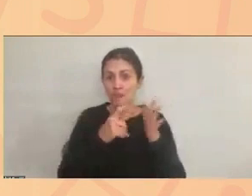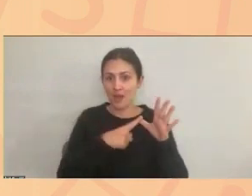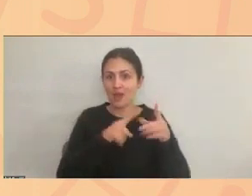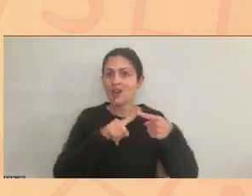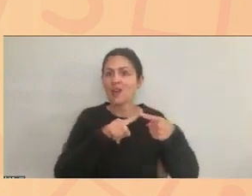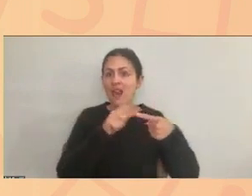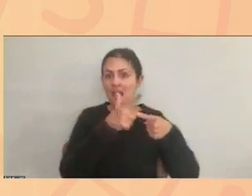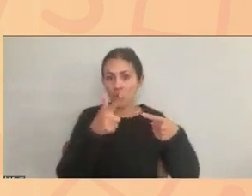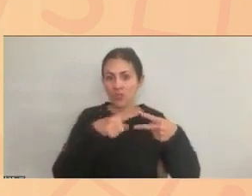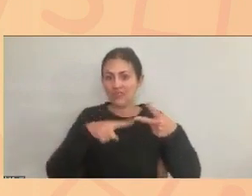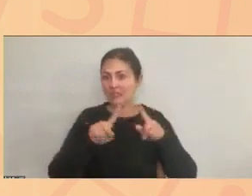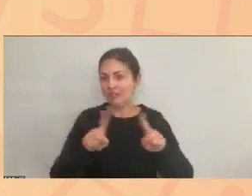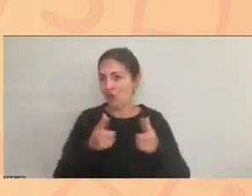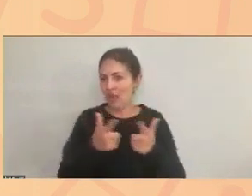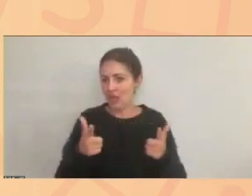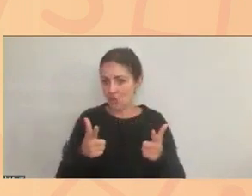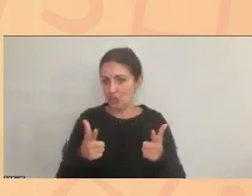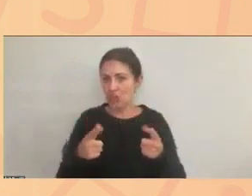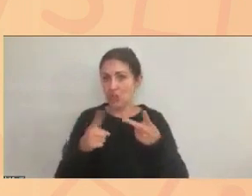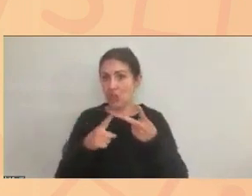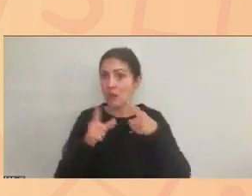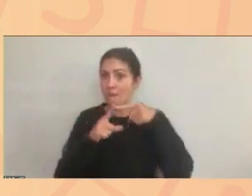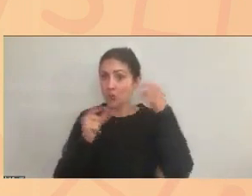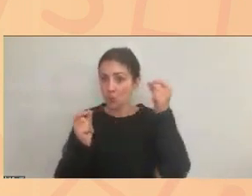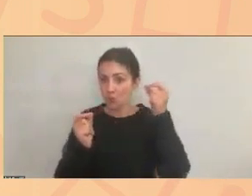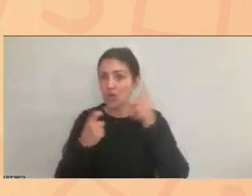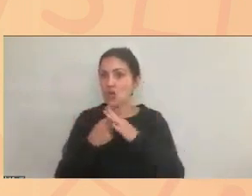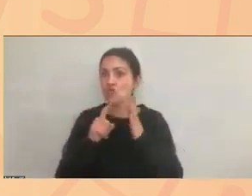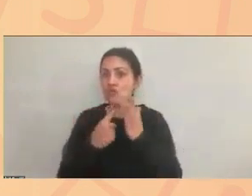And the second book with that moon, it's in Creole and with a song.